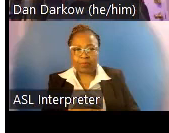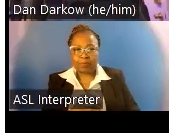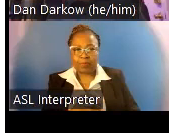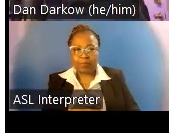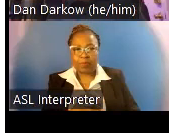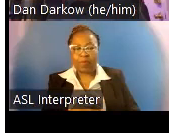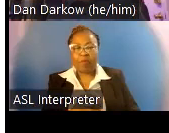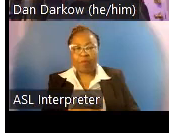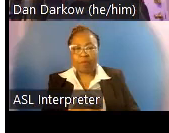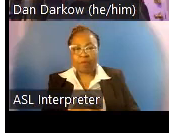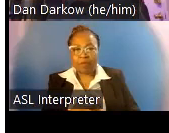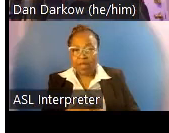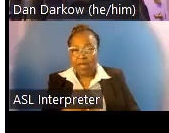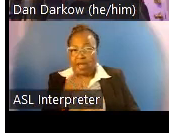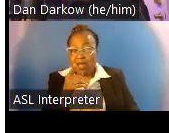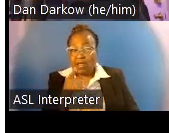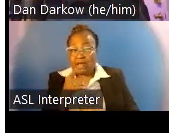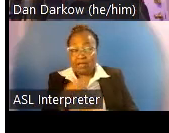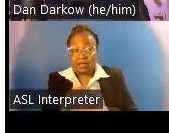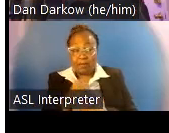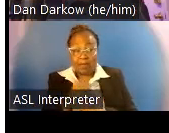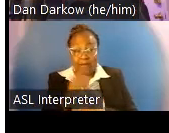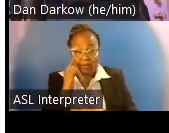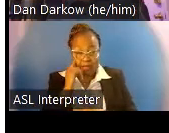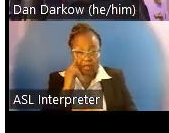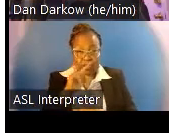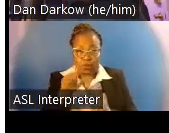This totally makes sense when we looked to the research.